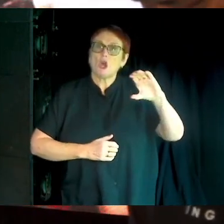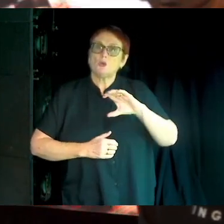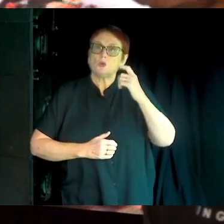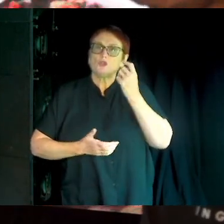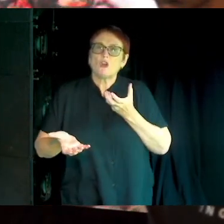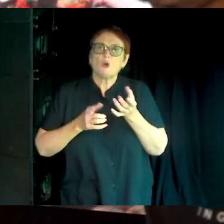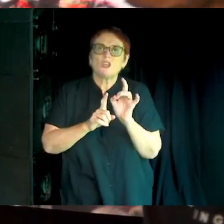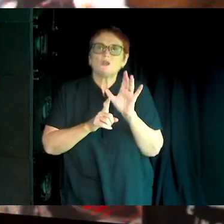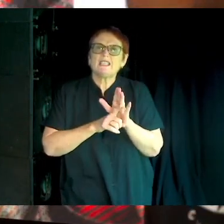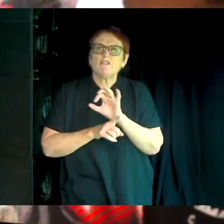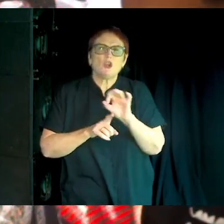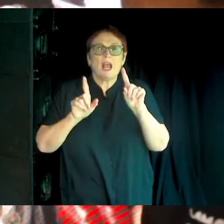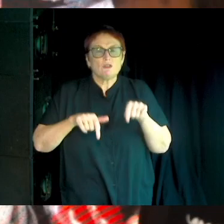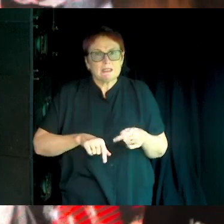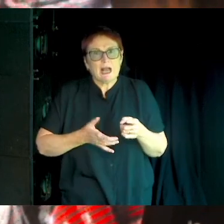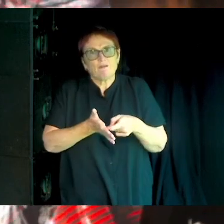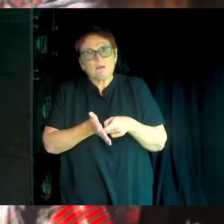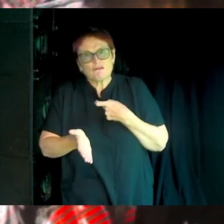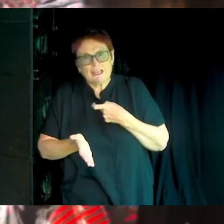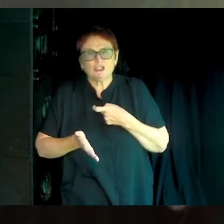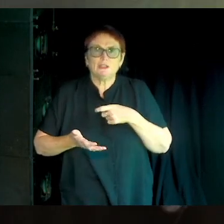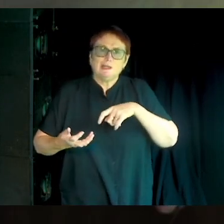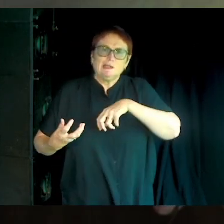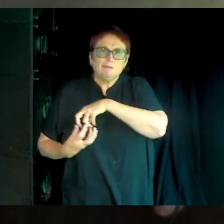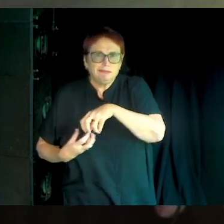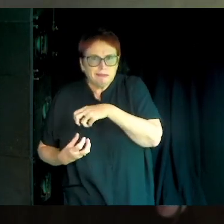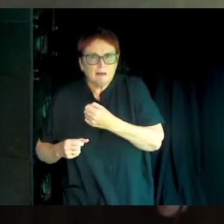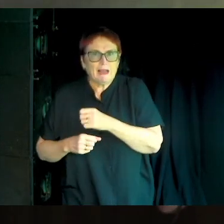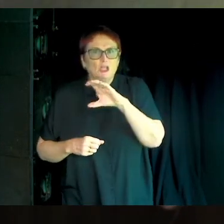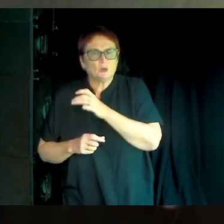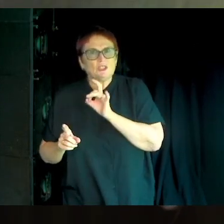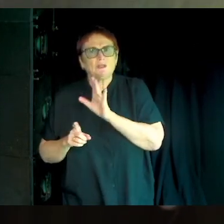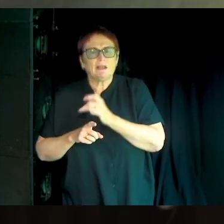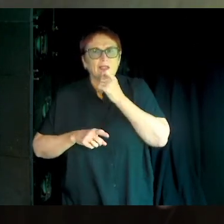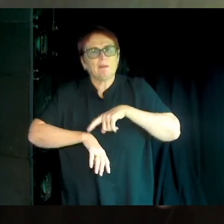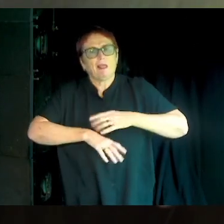to prepare from spices like blend the spices step by step but you can just use it straight away and